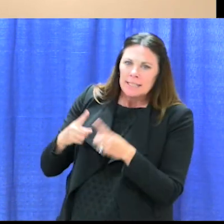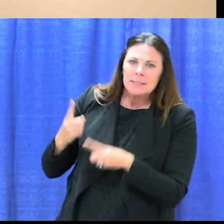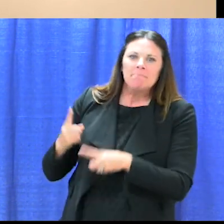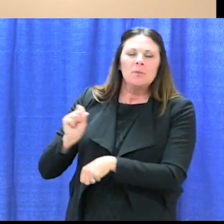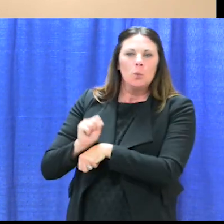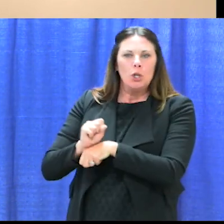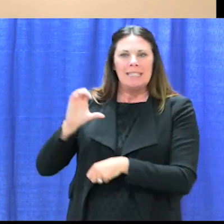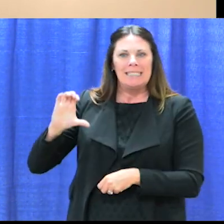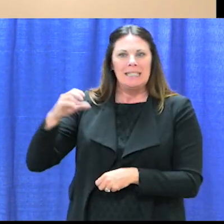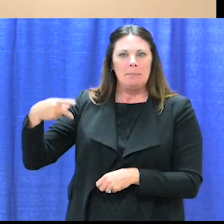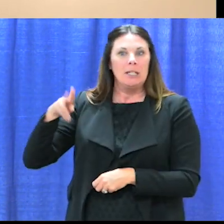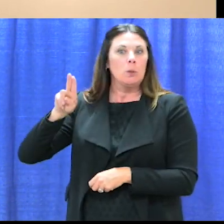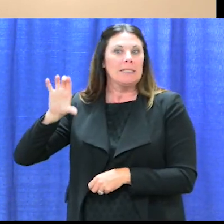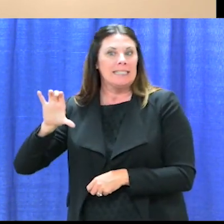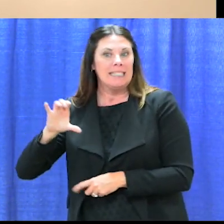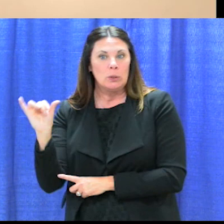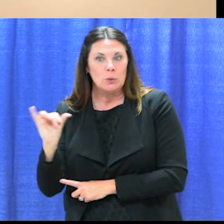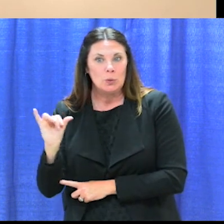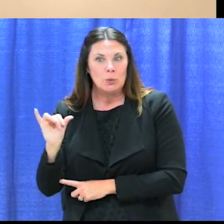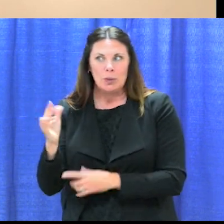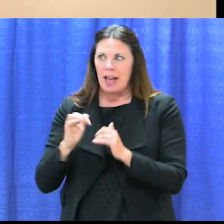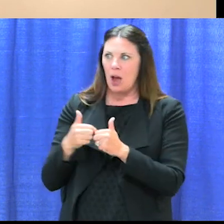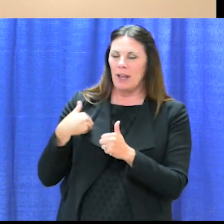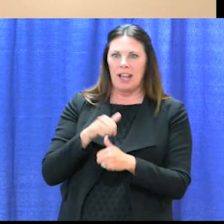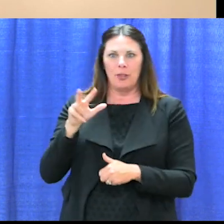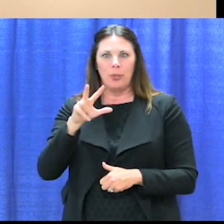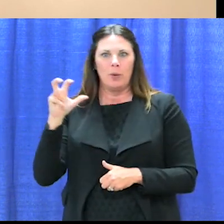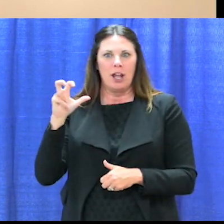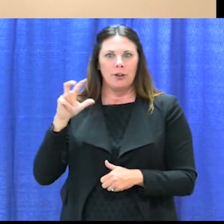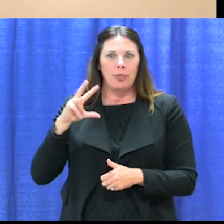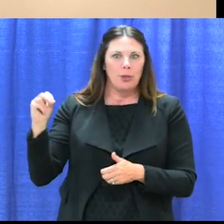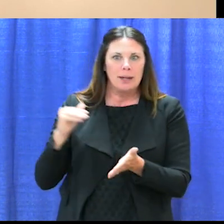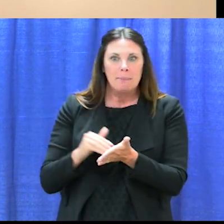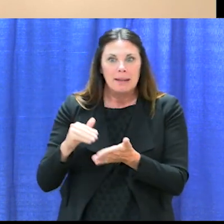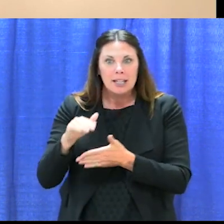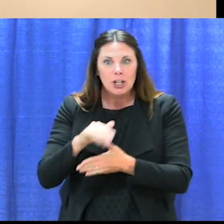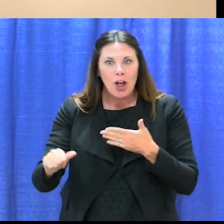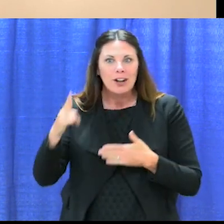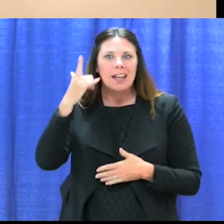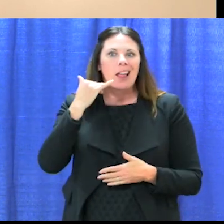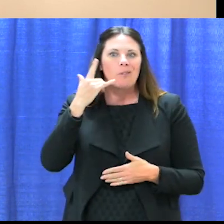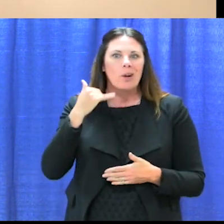to streamline their process for the 330 million dollar California advanced services fund on